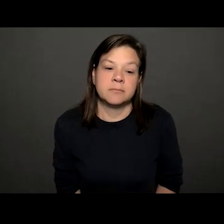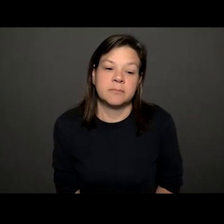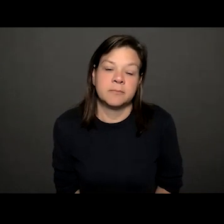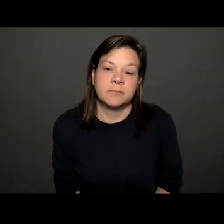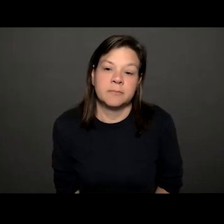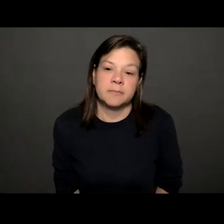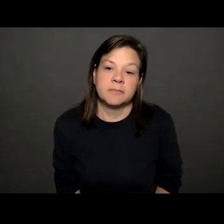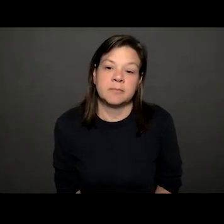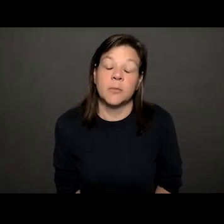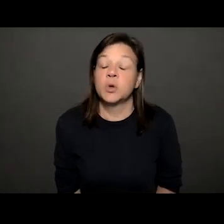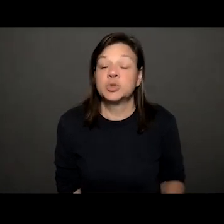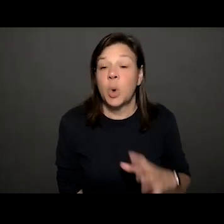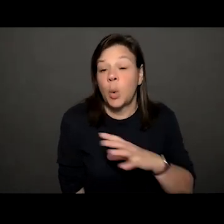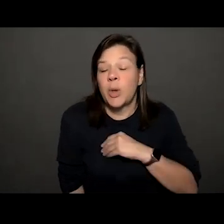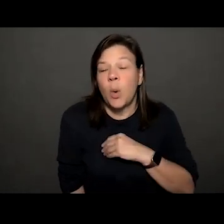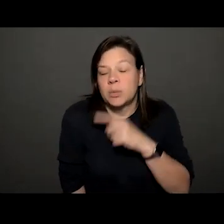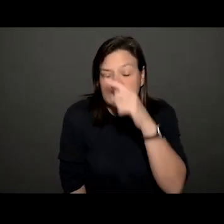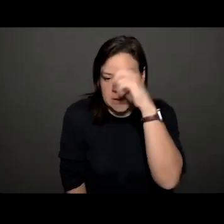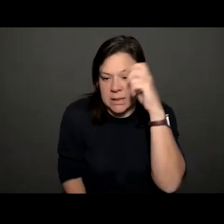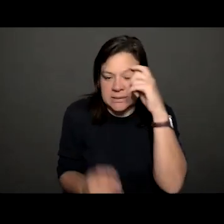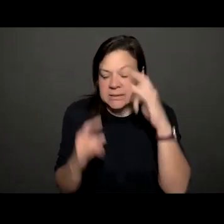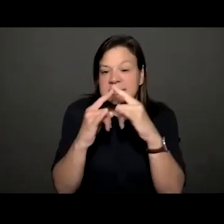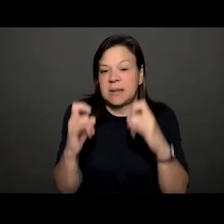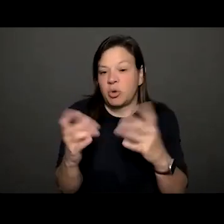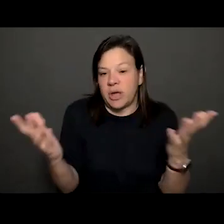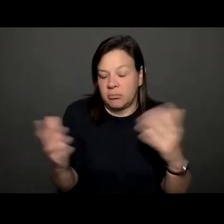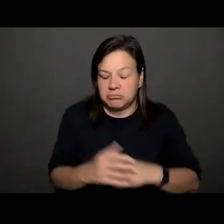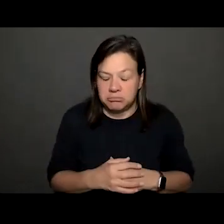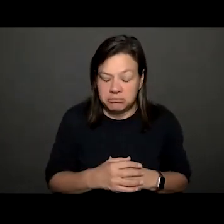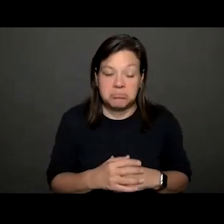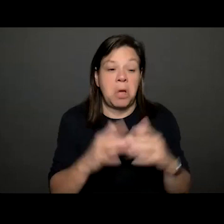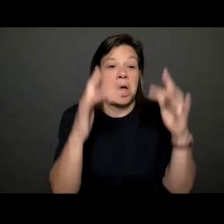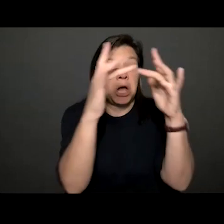ASIDE FROM CONTACTS, ALL OF OUR DATA NEED TO BE RELATED